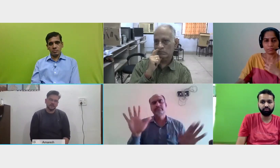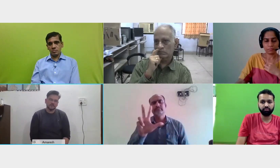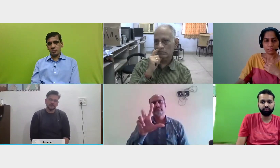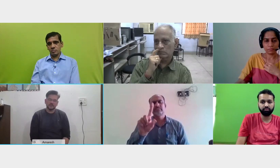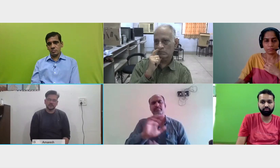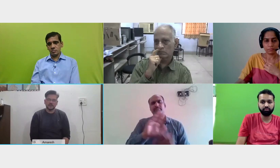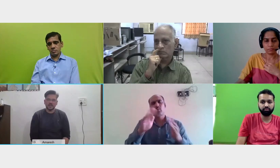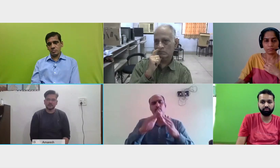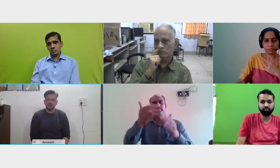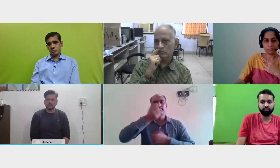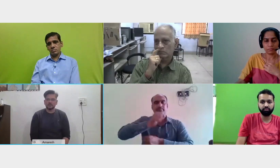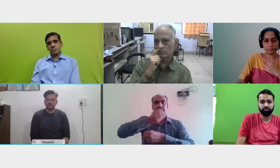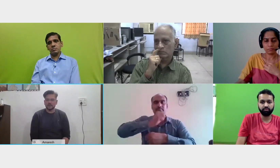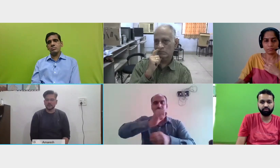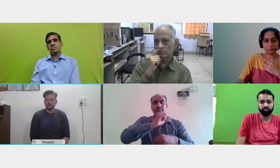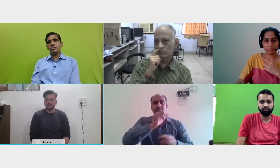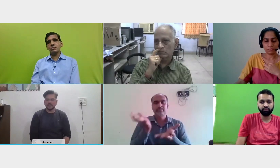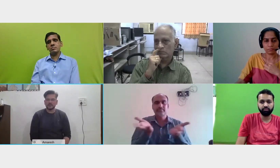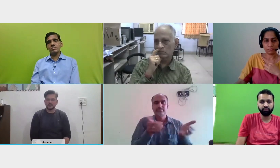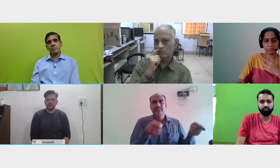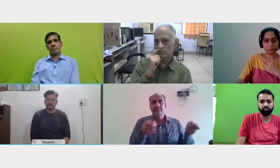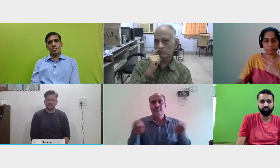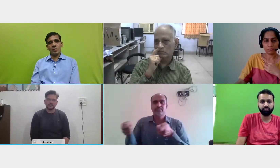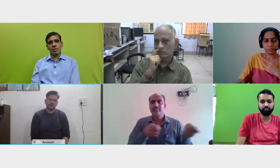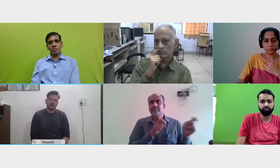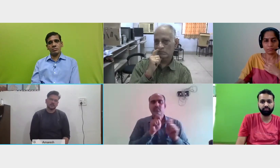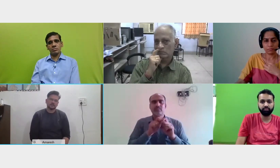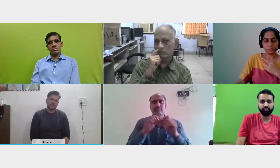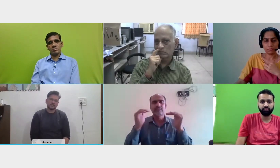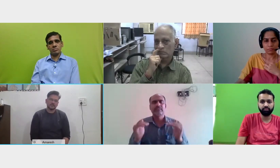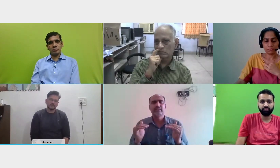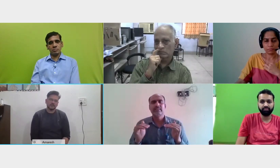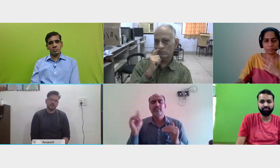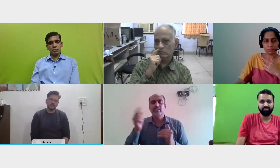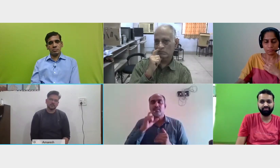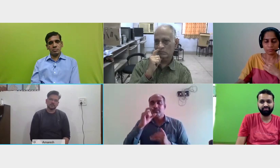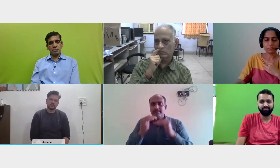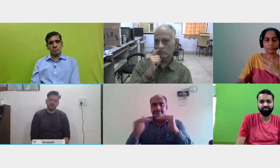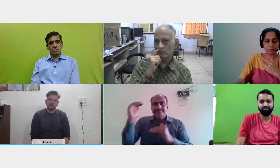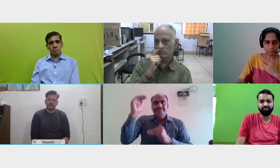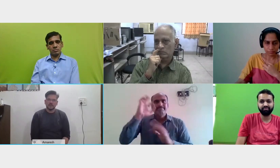people, deaf children cannot go, cannot go for higher education, the max they were able